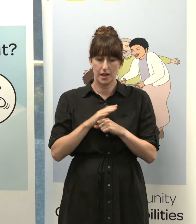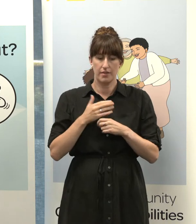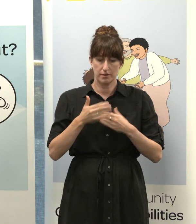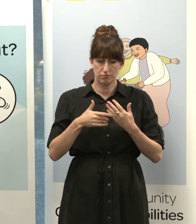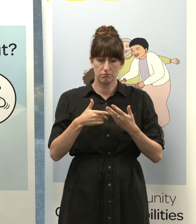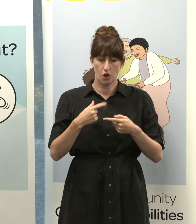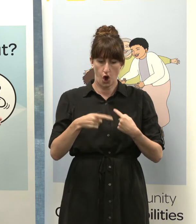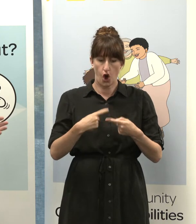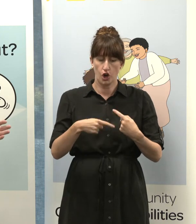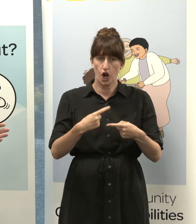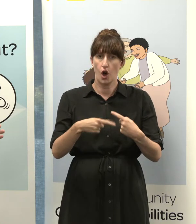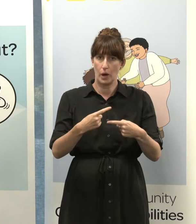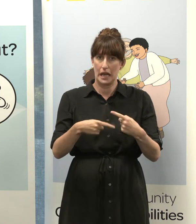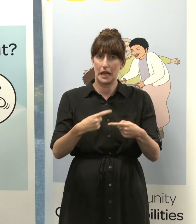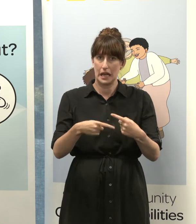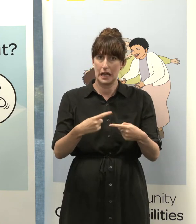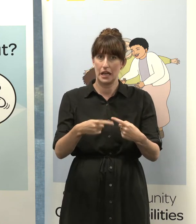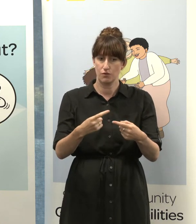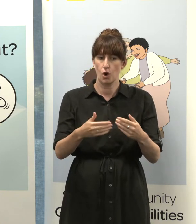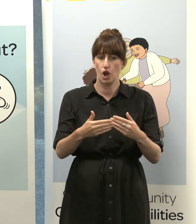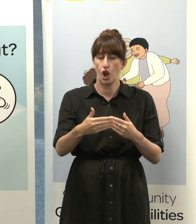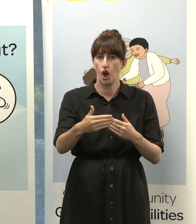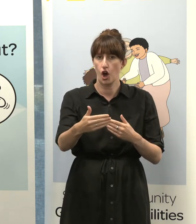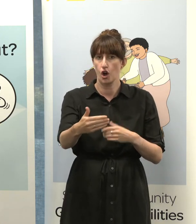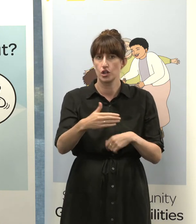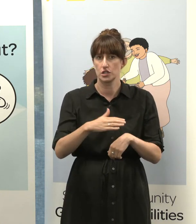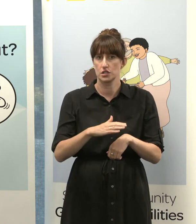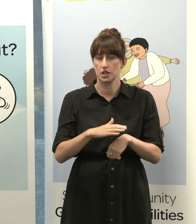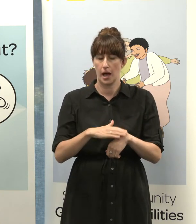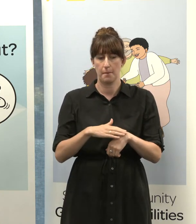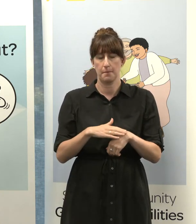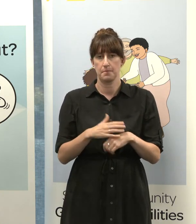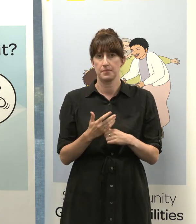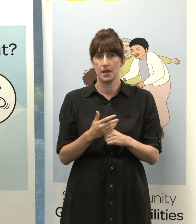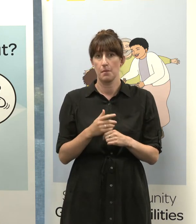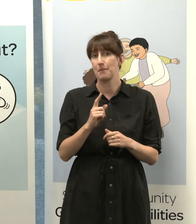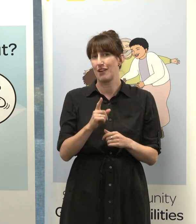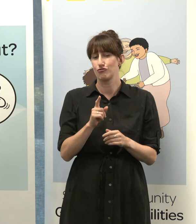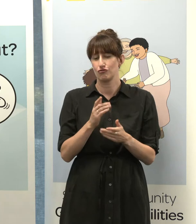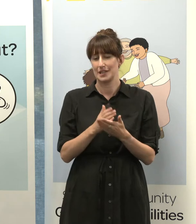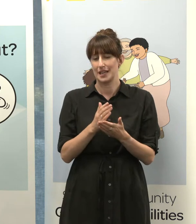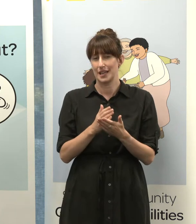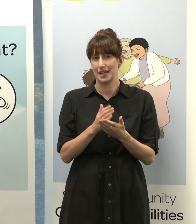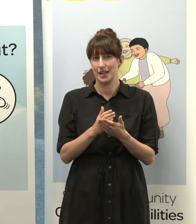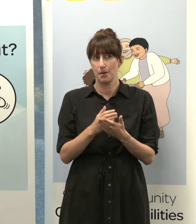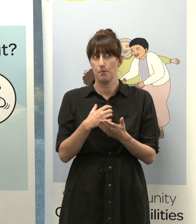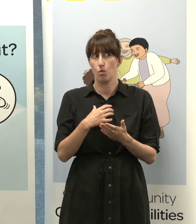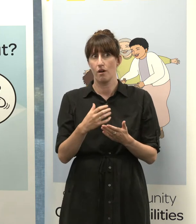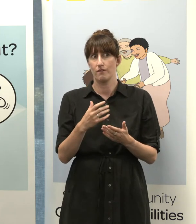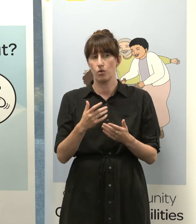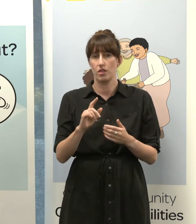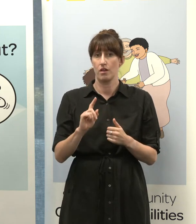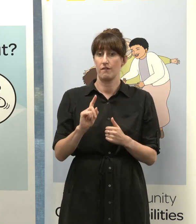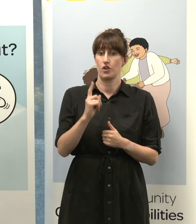people having some sort of ongoing symptoms, and they were from people that had COVID in